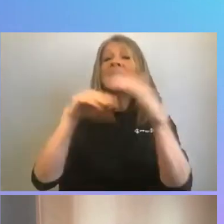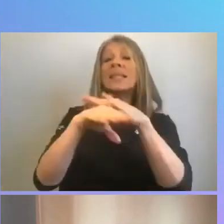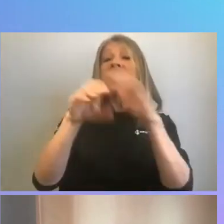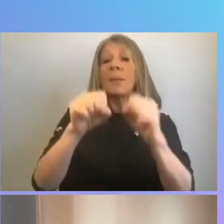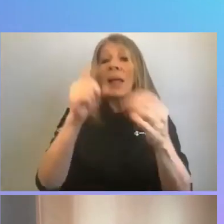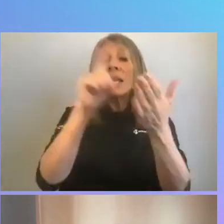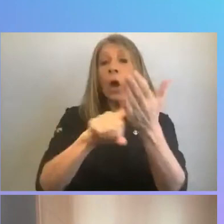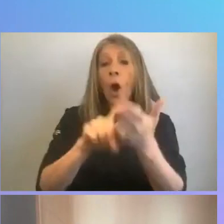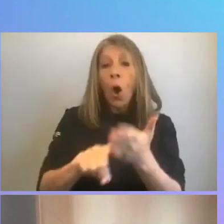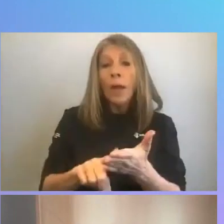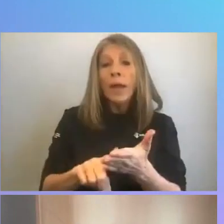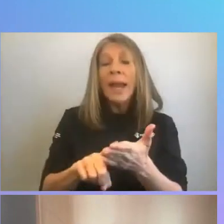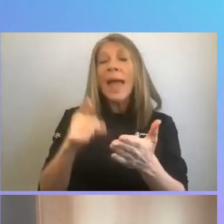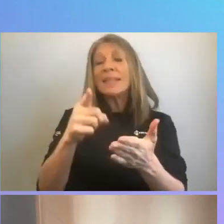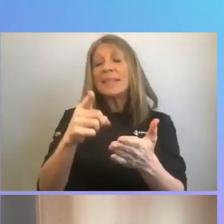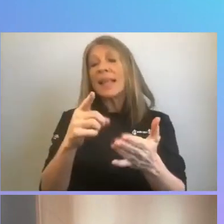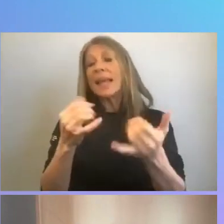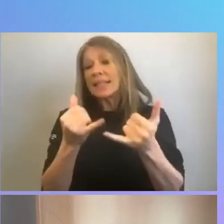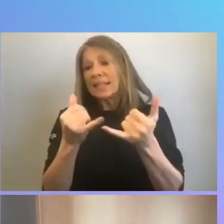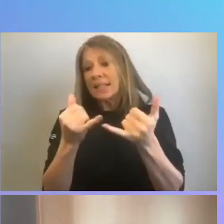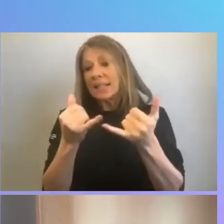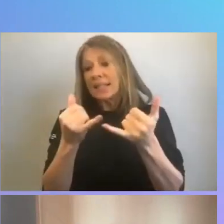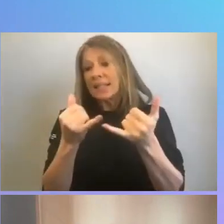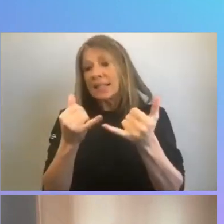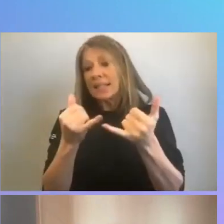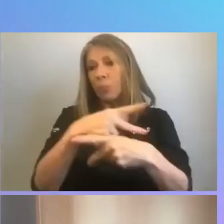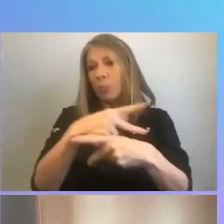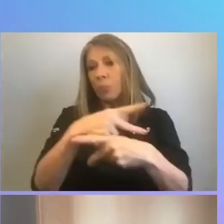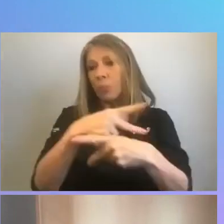exist in production, we then identify areas of improvement.